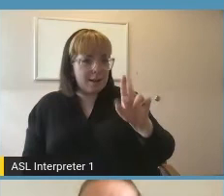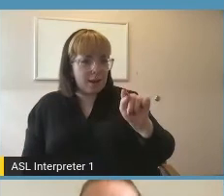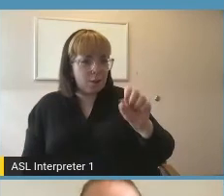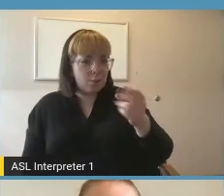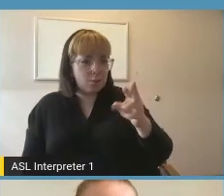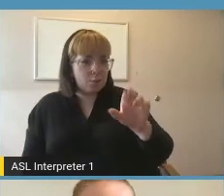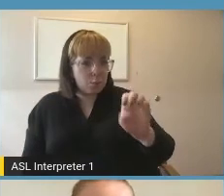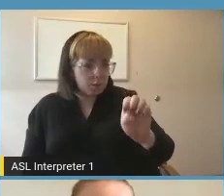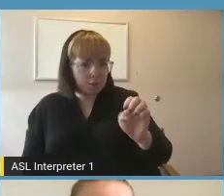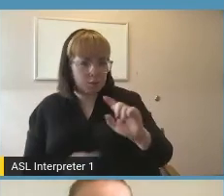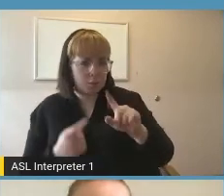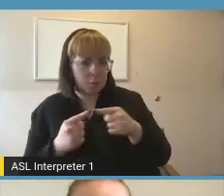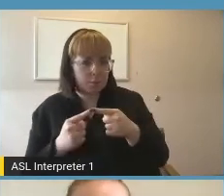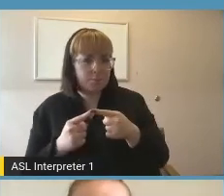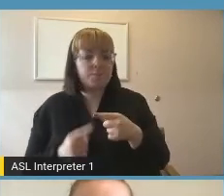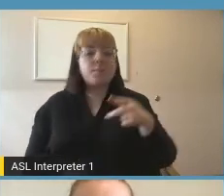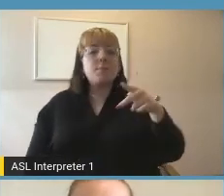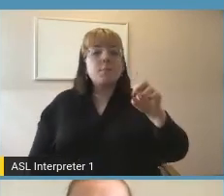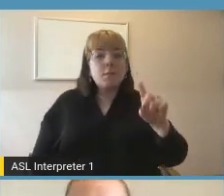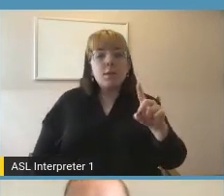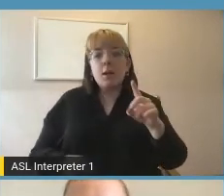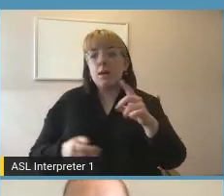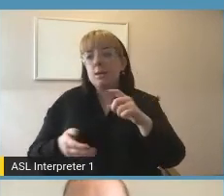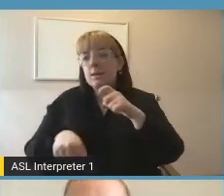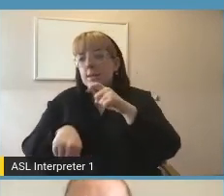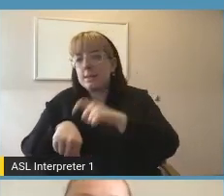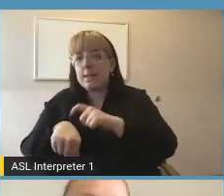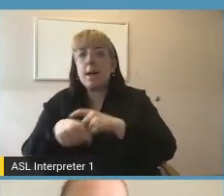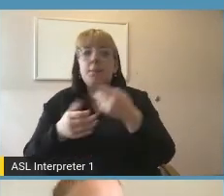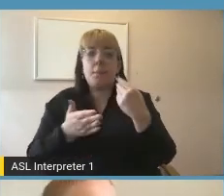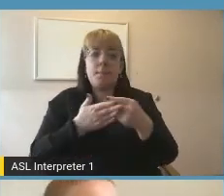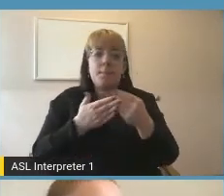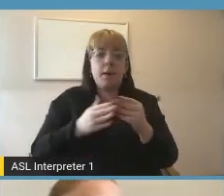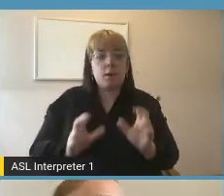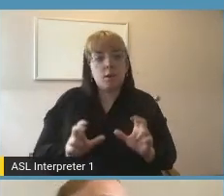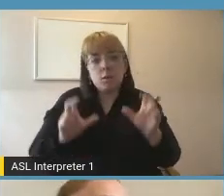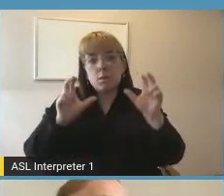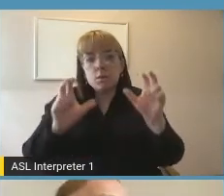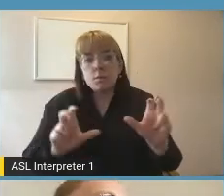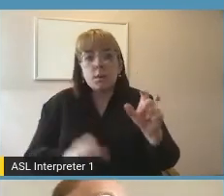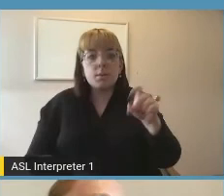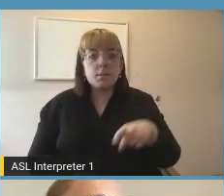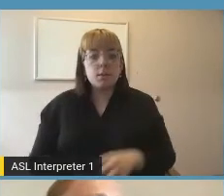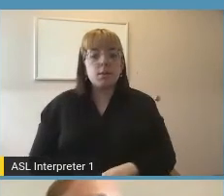say that podcasts cost time or money so you can like I said in my previous webinars you